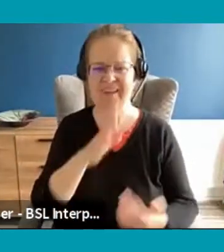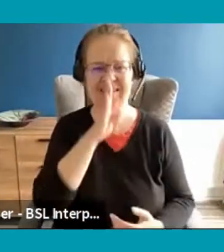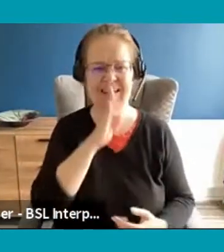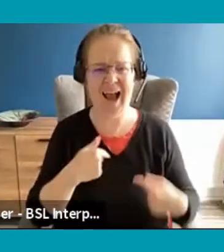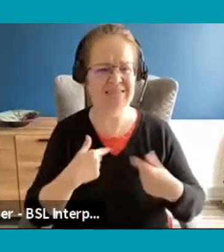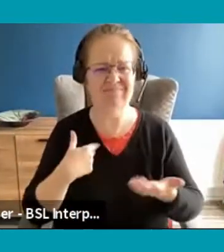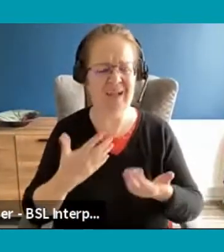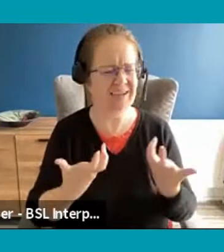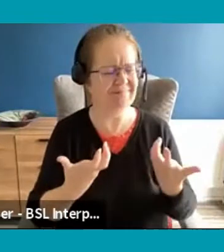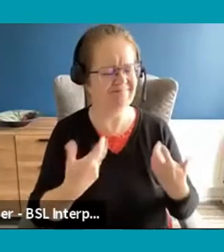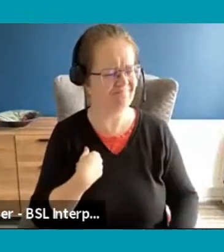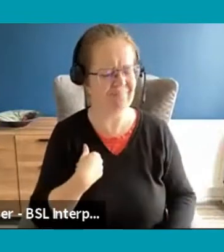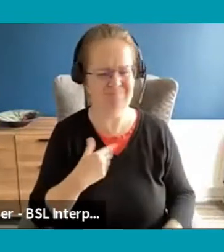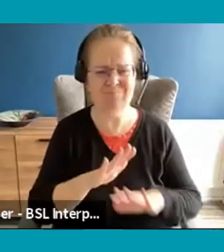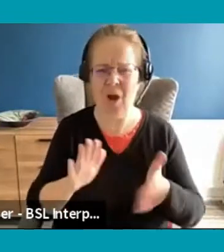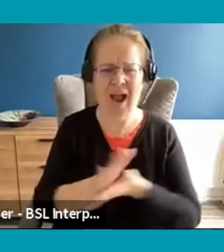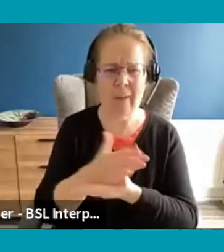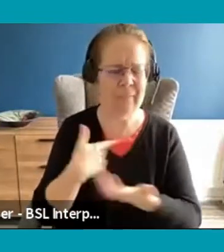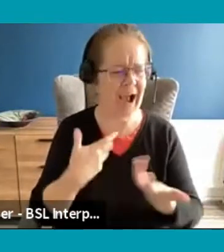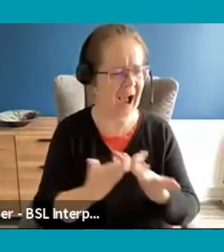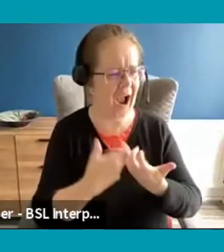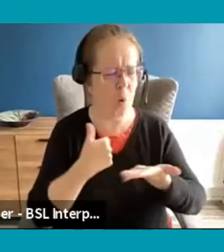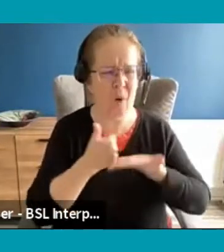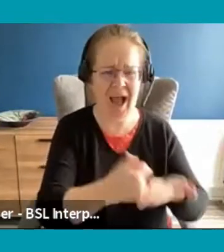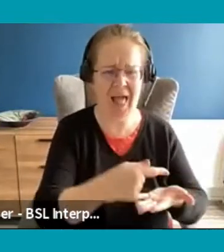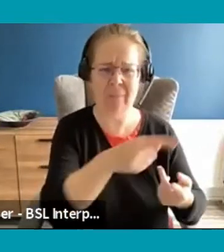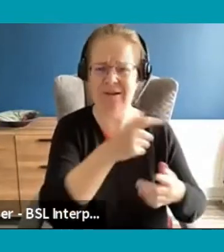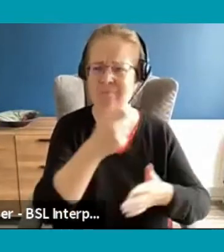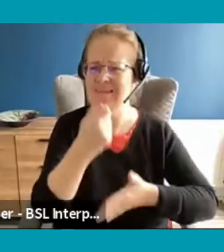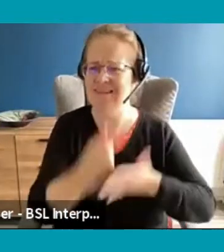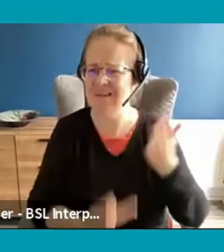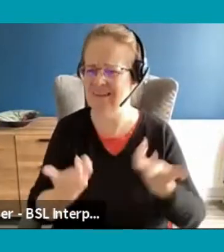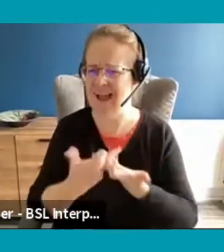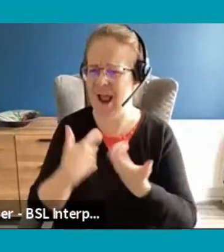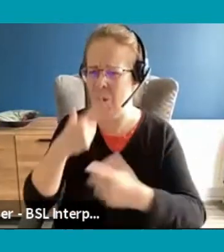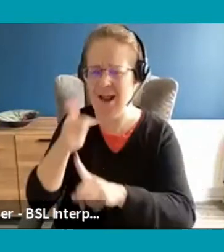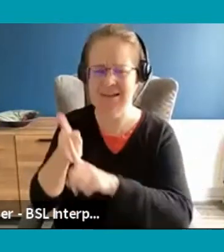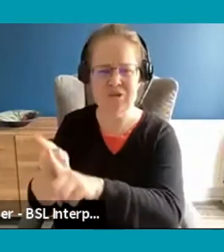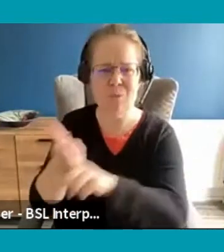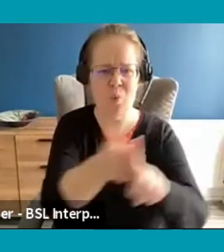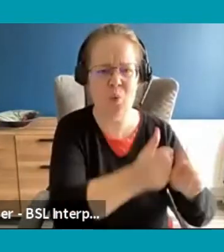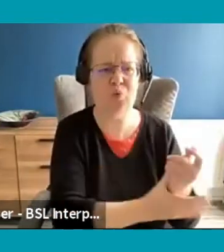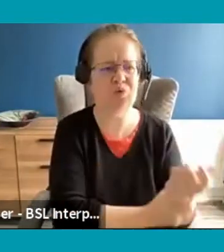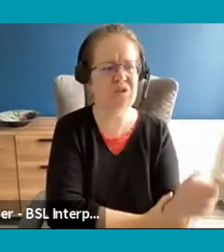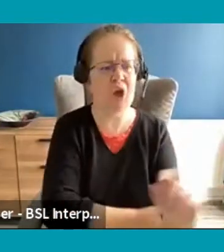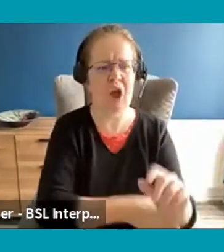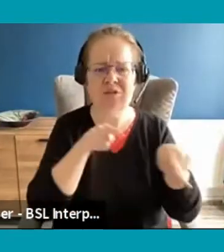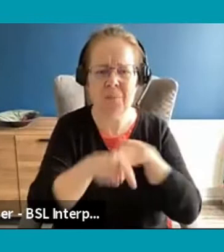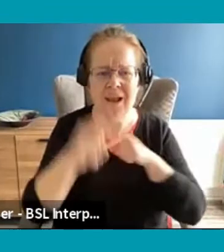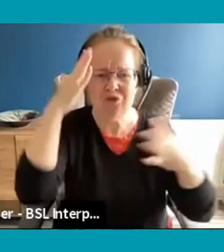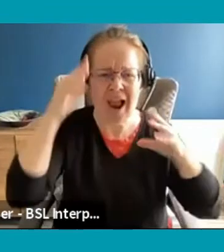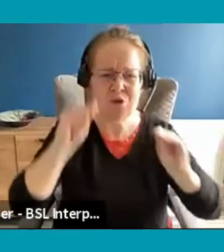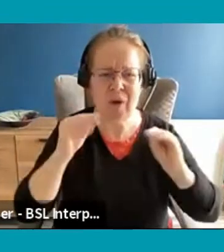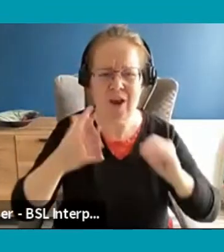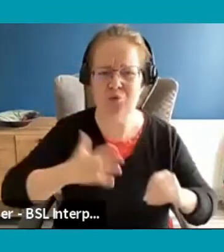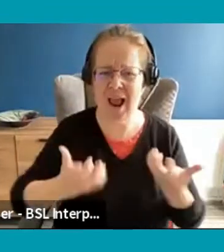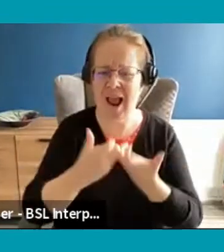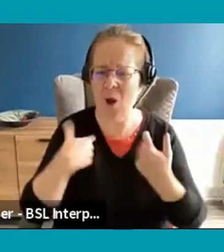we help people with disabilities and not least of all at that point in time, people with special educational needs at Dudley College,